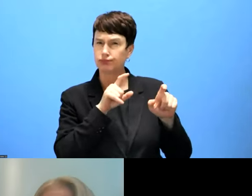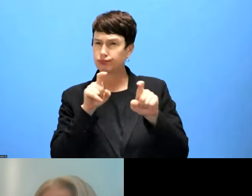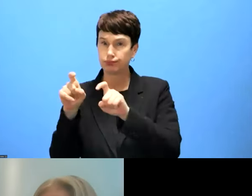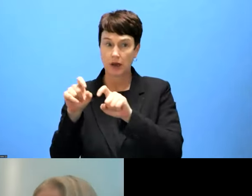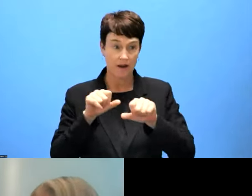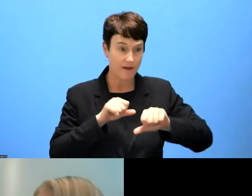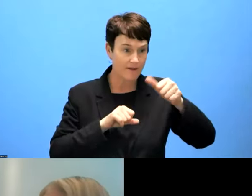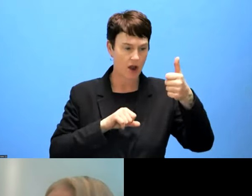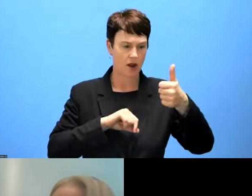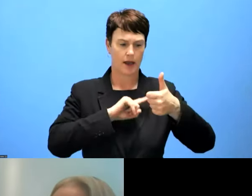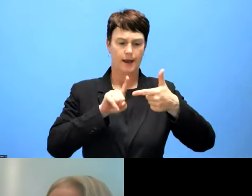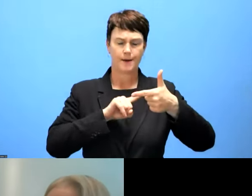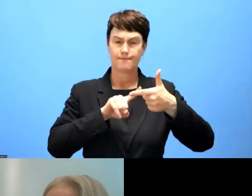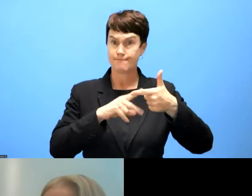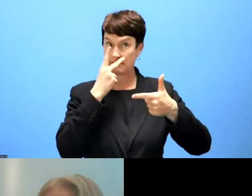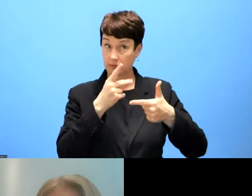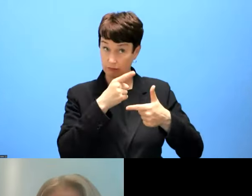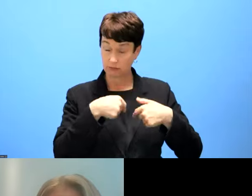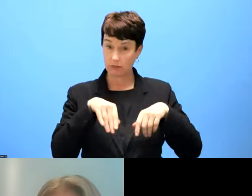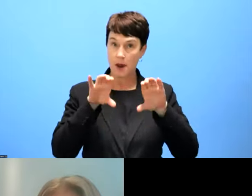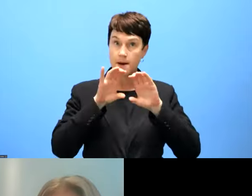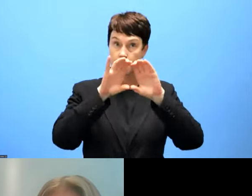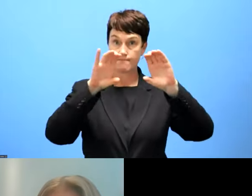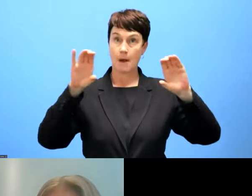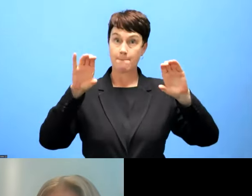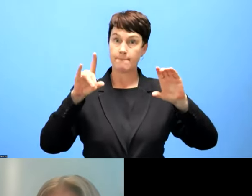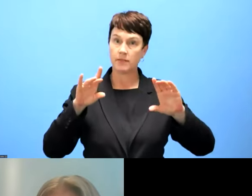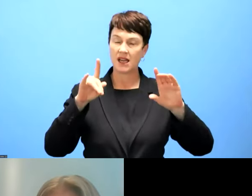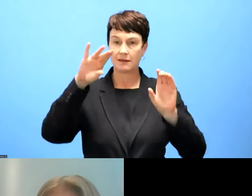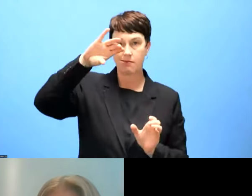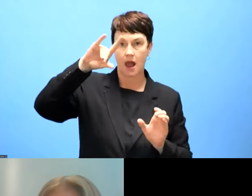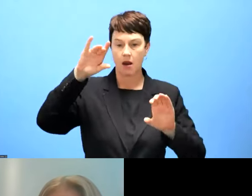It's tell a challenge that it's filled out it's still a challenge that it's filled out